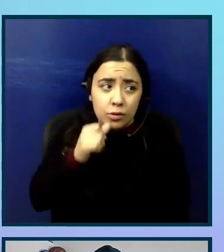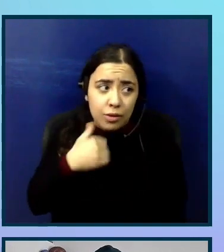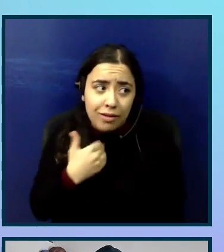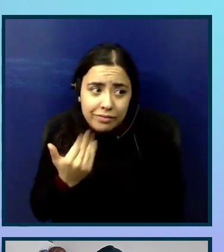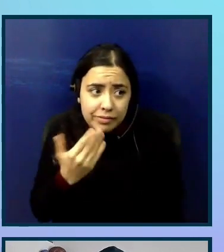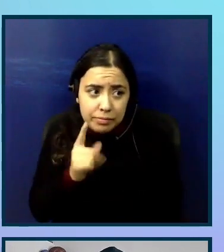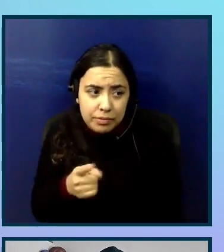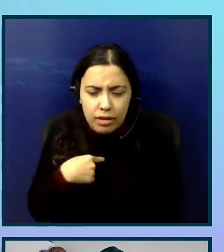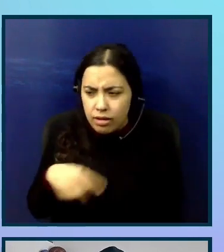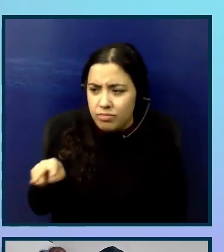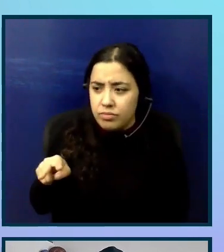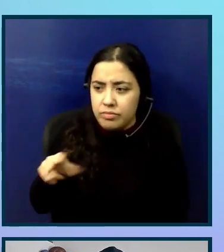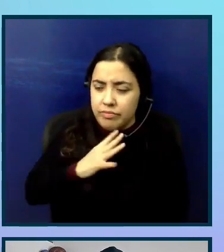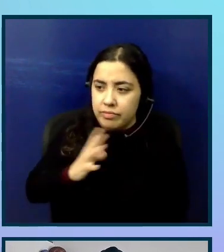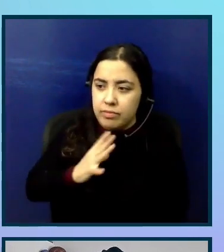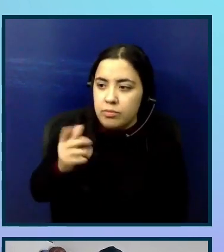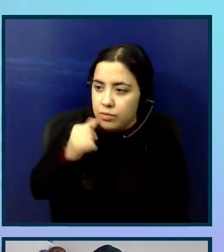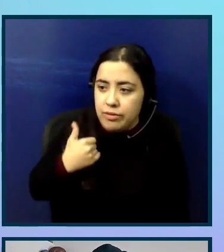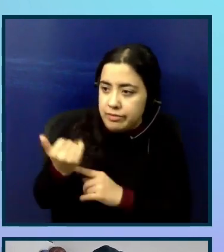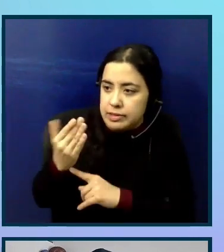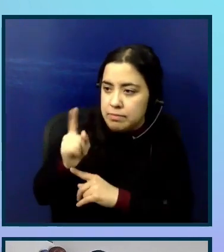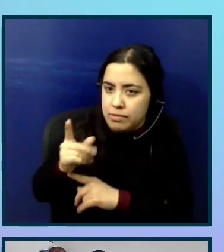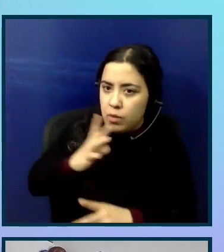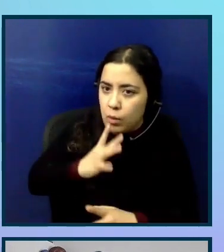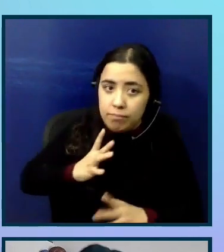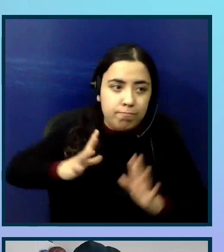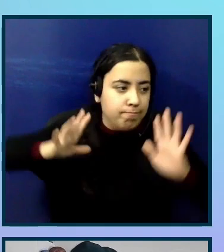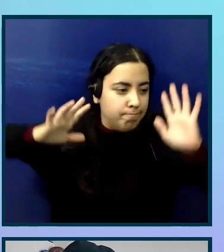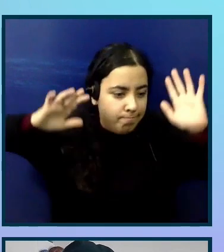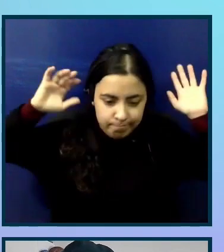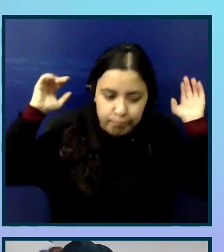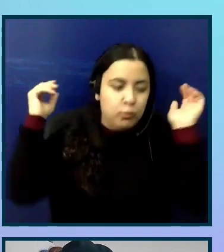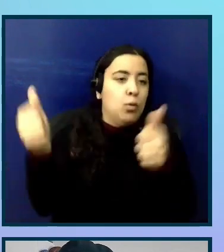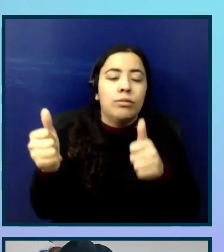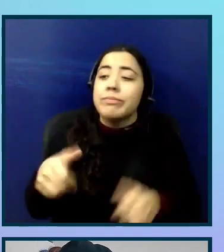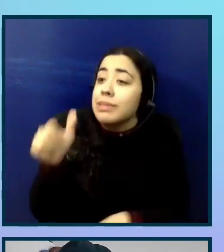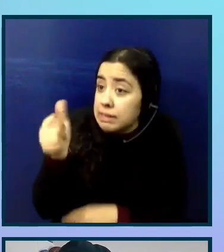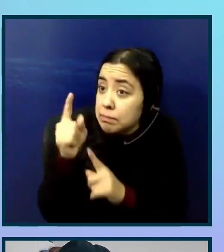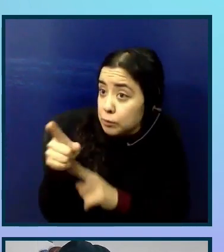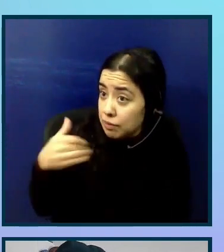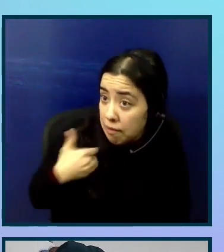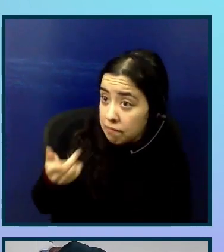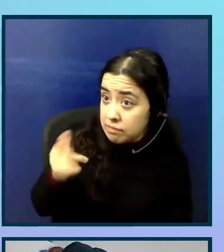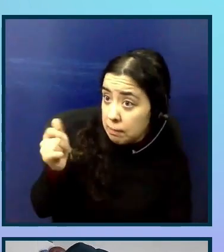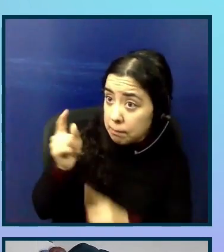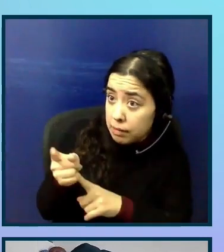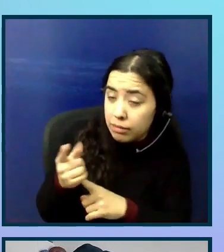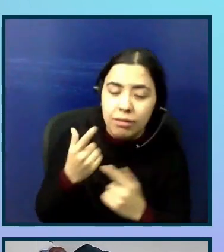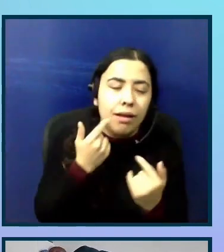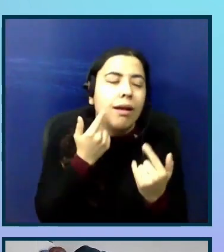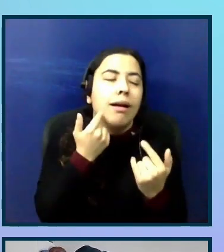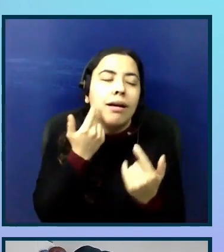So I finally said, okay, cool. You have 10 minutes then, right? And they laughed and they said, sure,